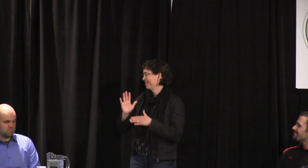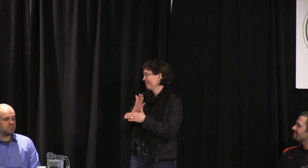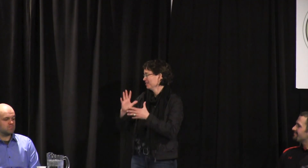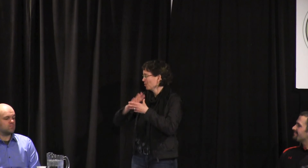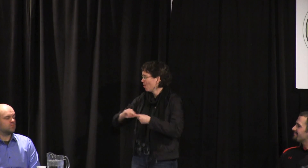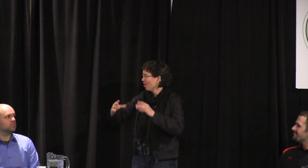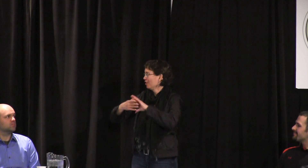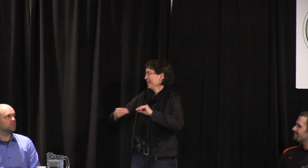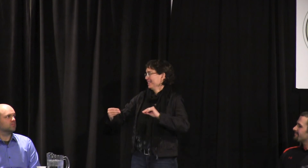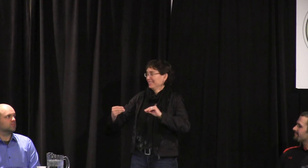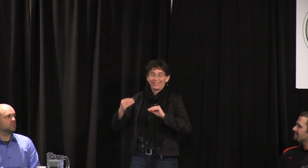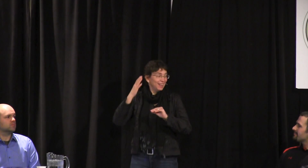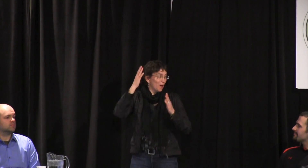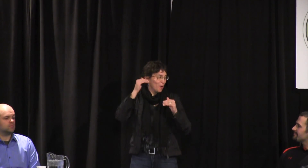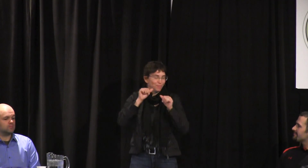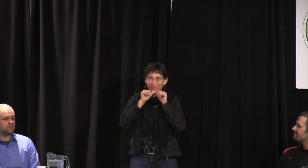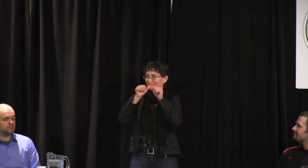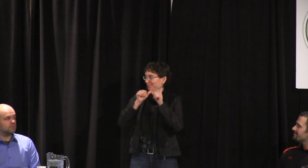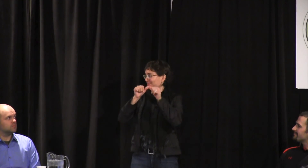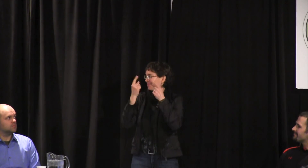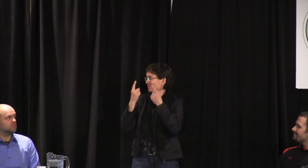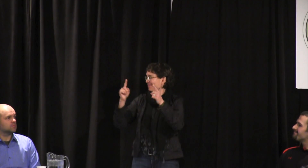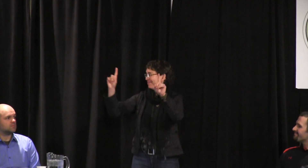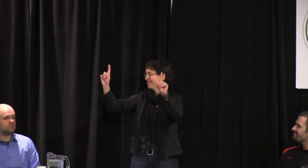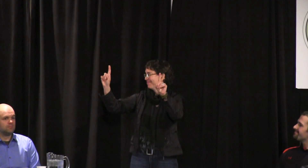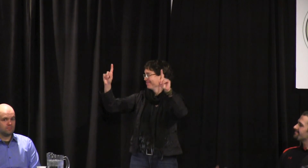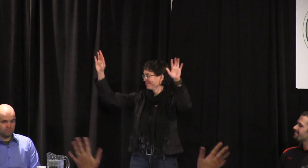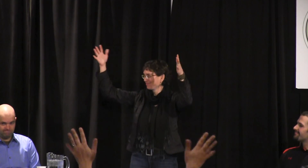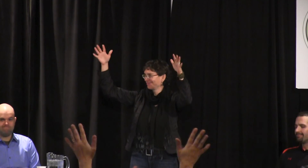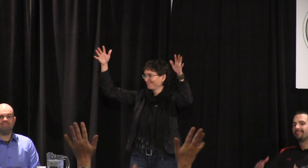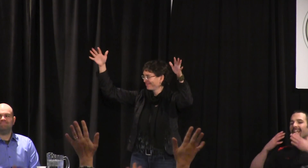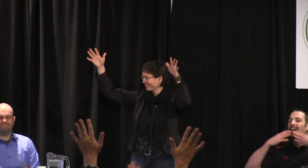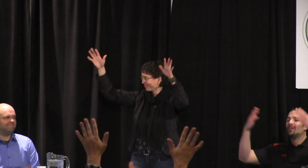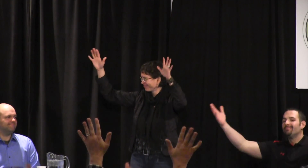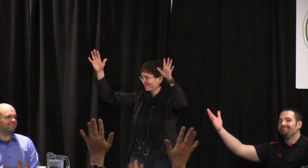So thank you so much for sharing your stories and I hope that you continue having success.